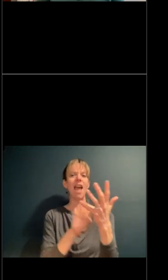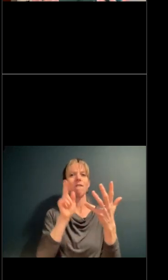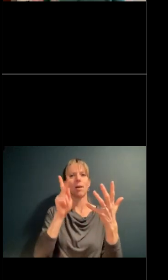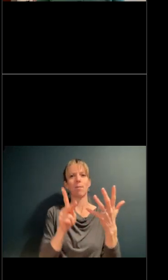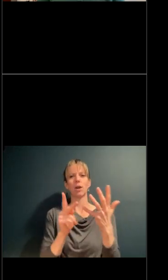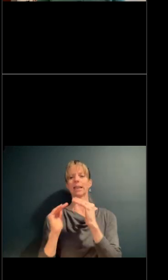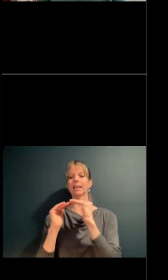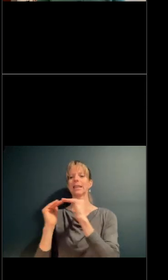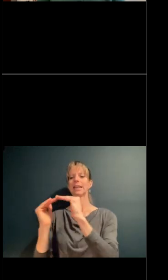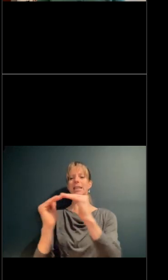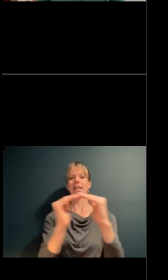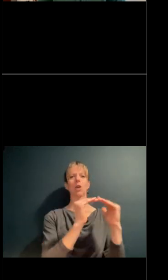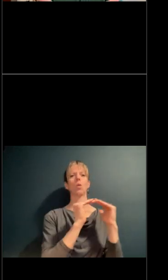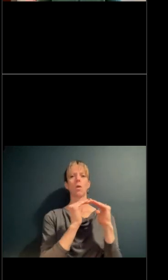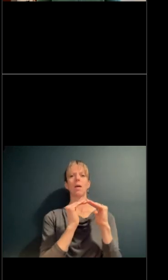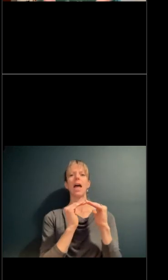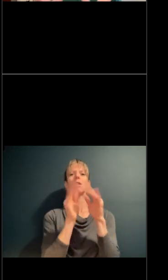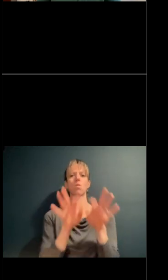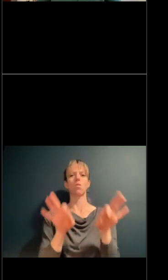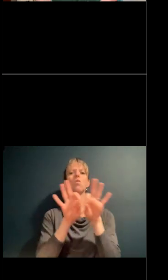and immeasurable worth. So there is a way we see each